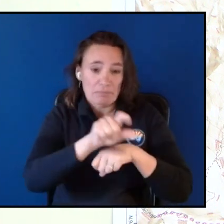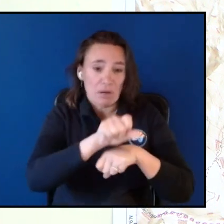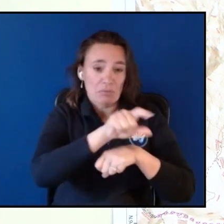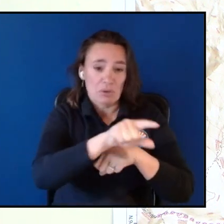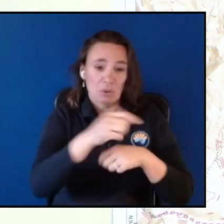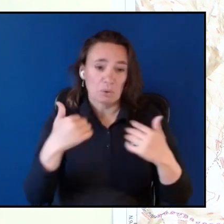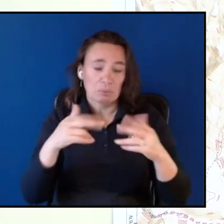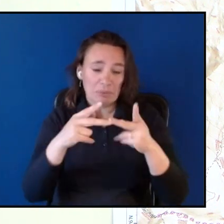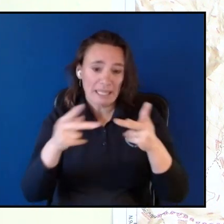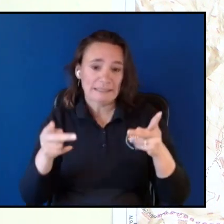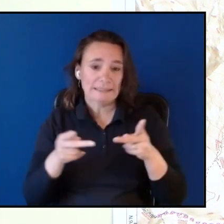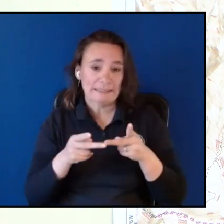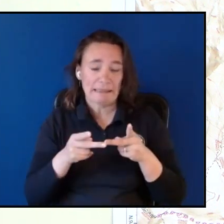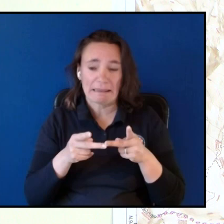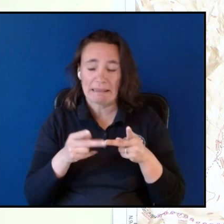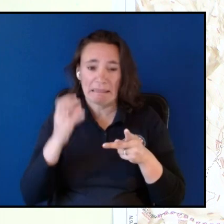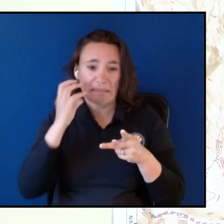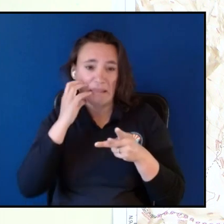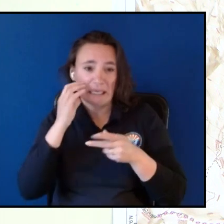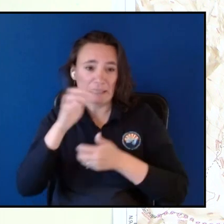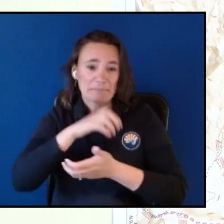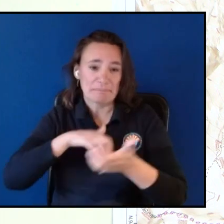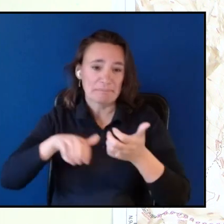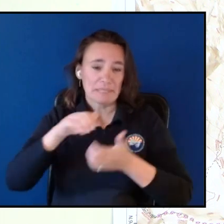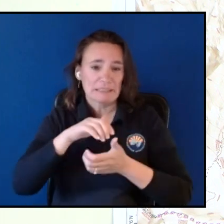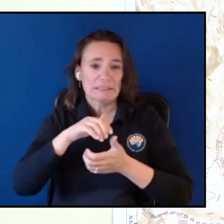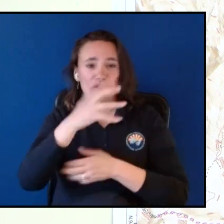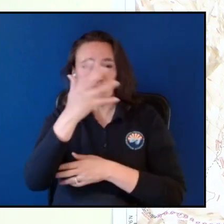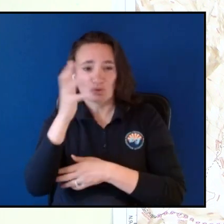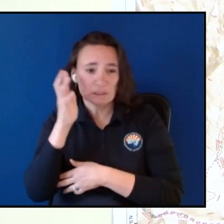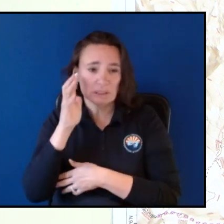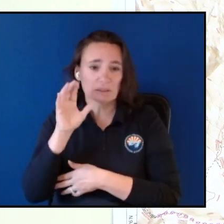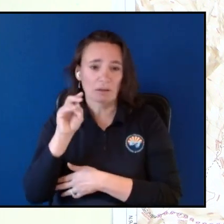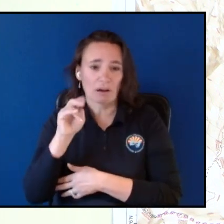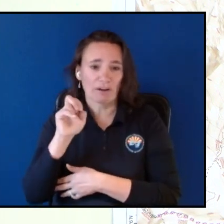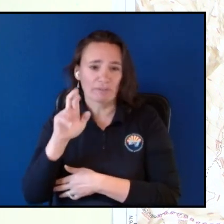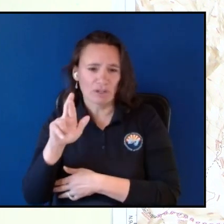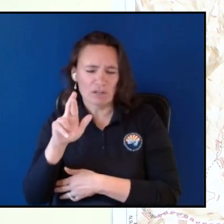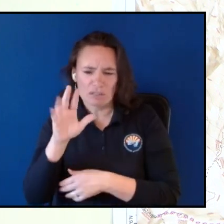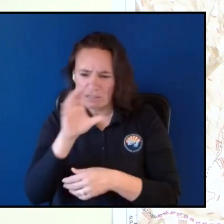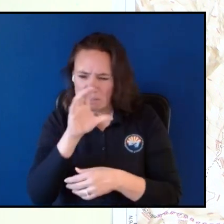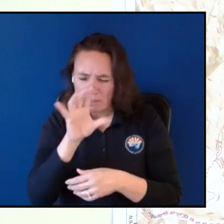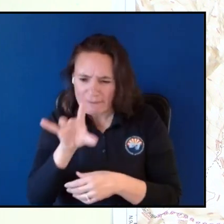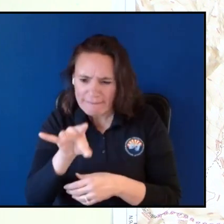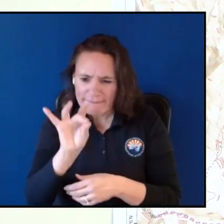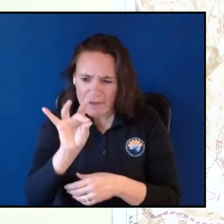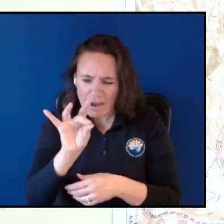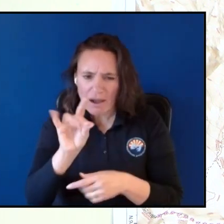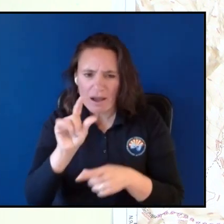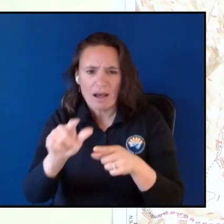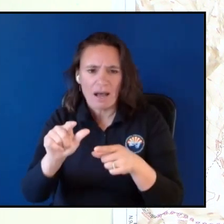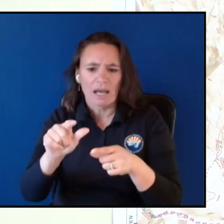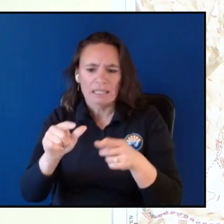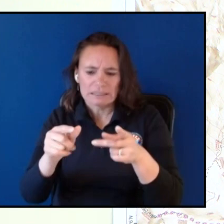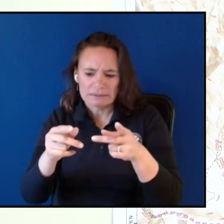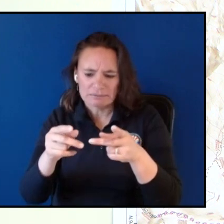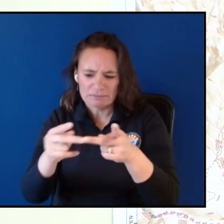into some aspens down further but they have to go in there and they have to find those spots and they have to dig out all the dirt around the spots. And in the mixed conife, it's short